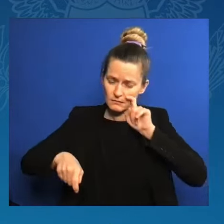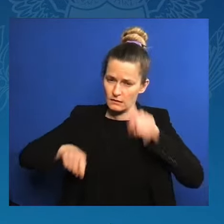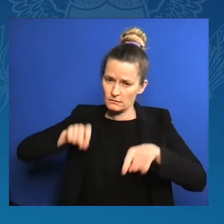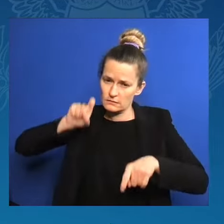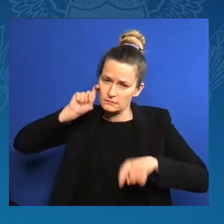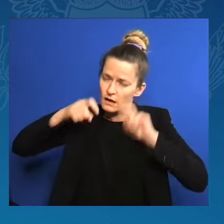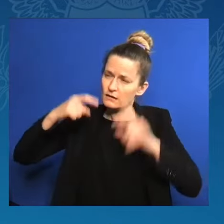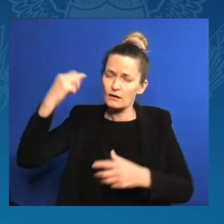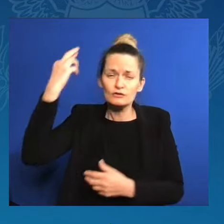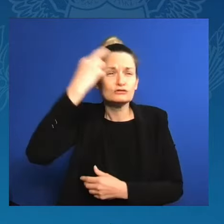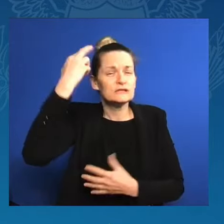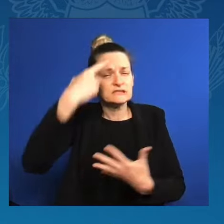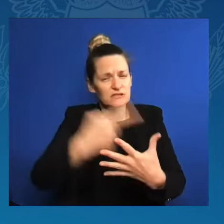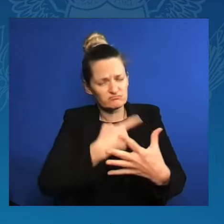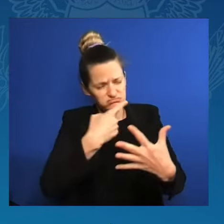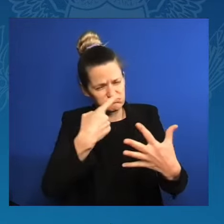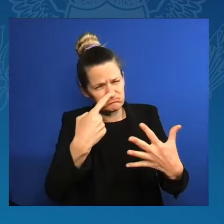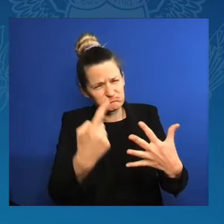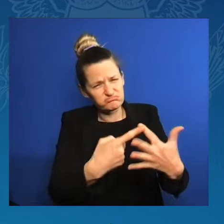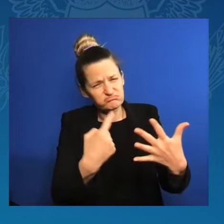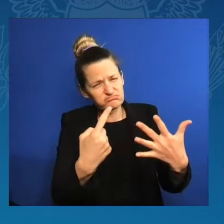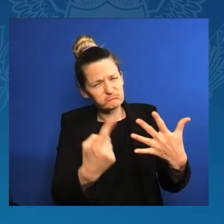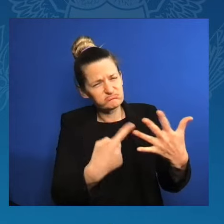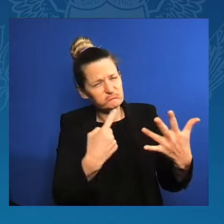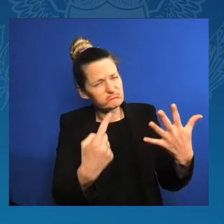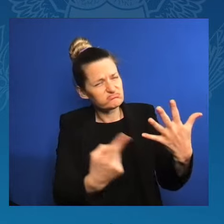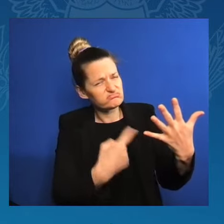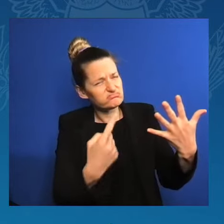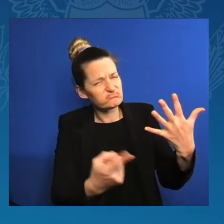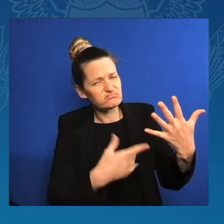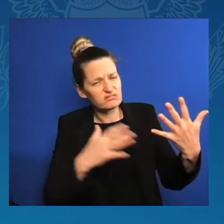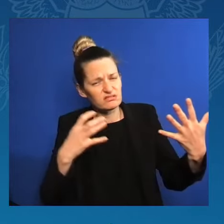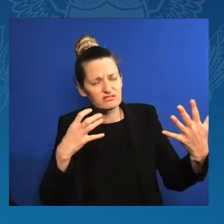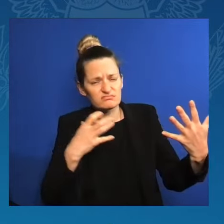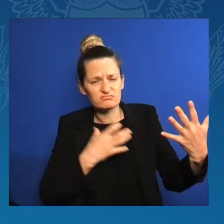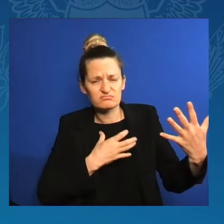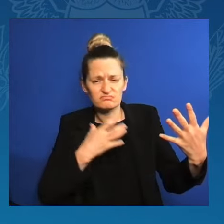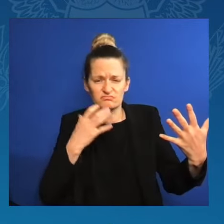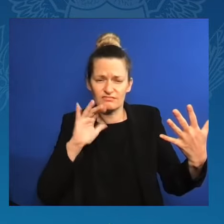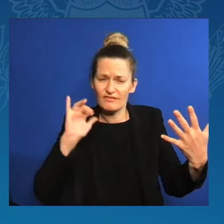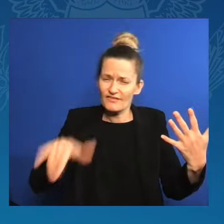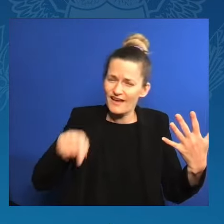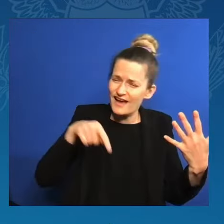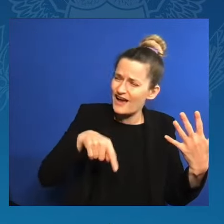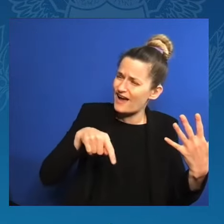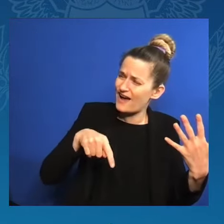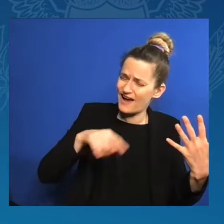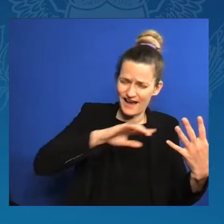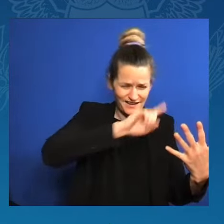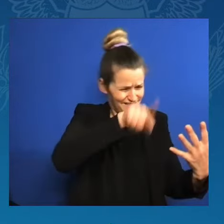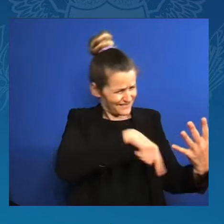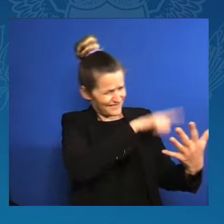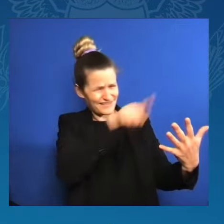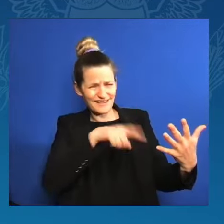all deserving of timely and compassionate care. I did not go into medicine to practice law.